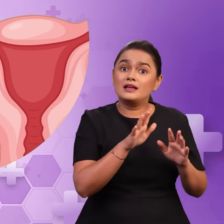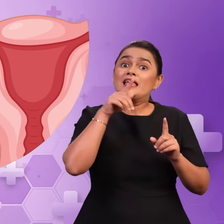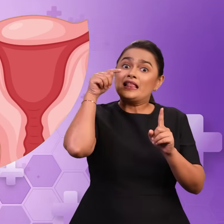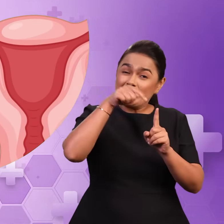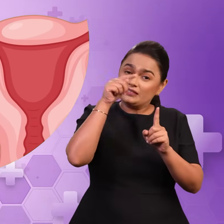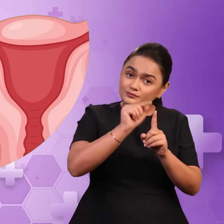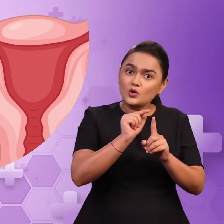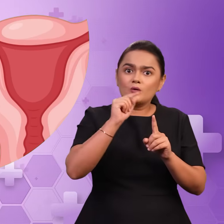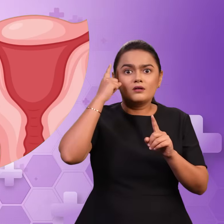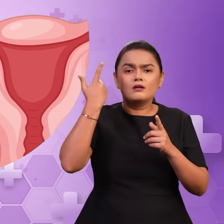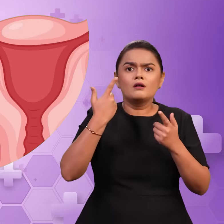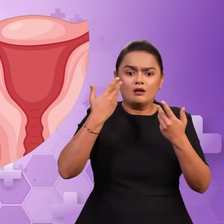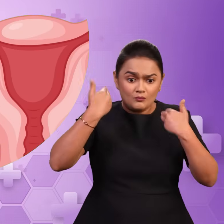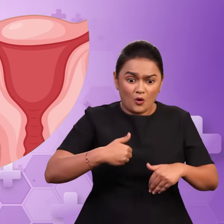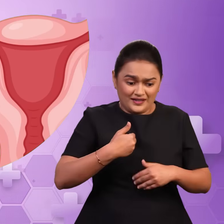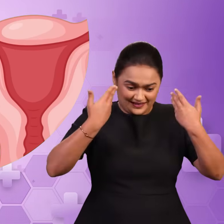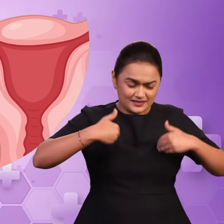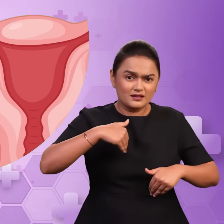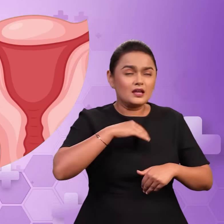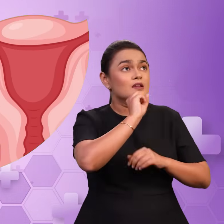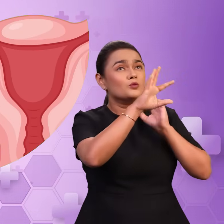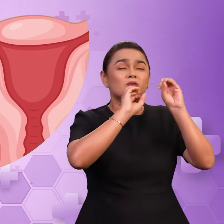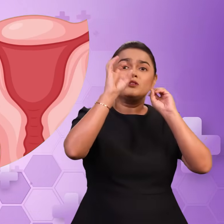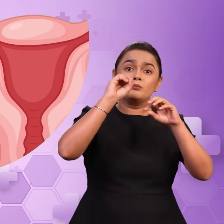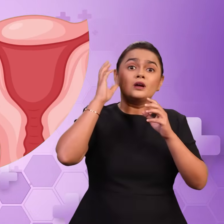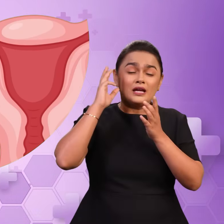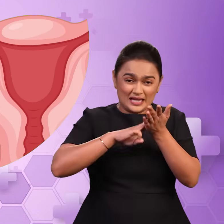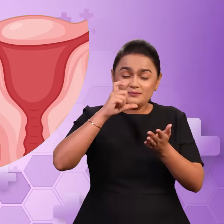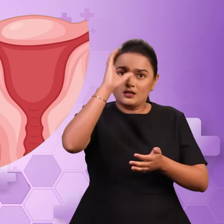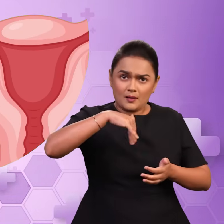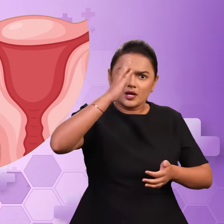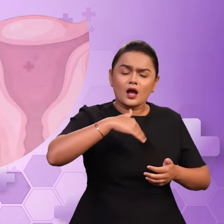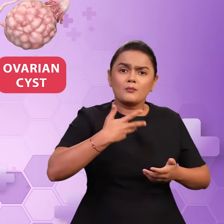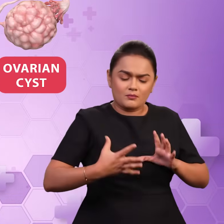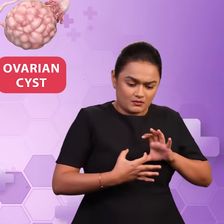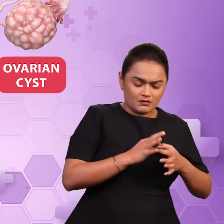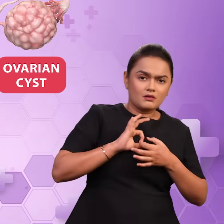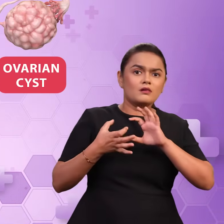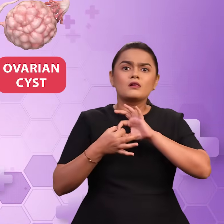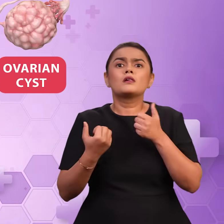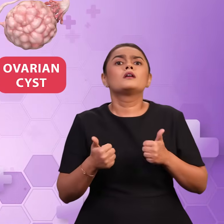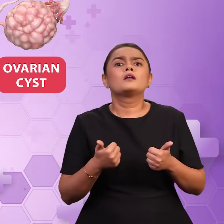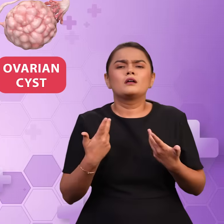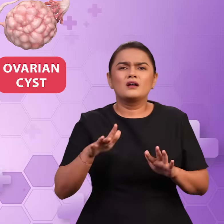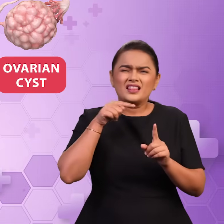This is why the body doesn't get the signal to start the periods. This is why small bubbles